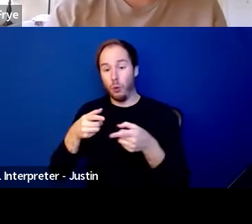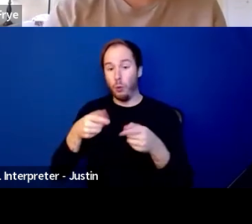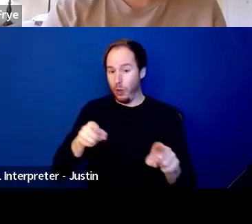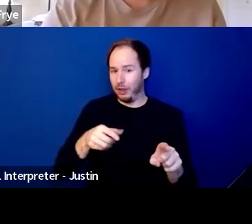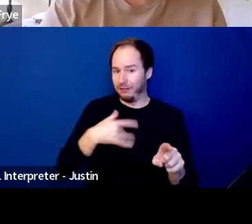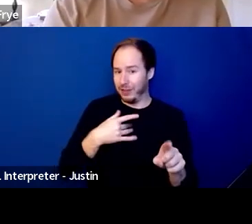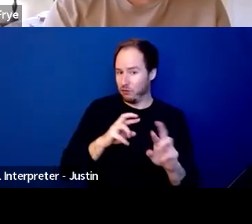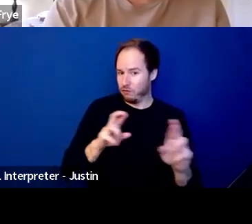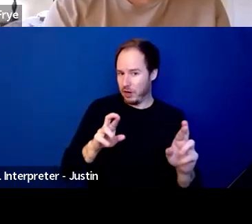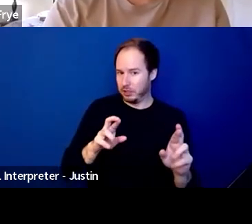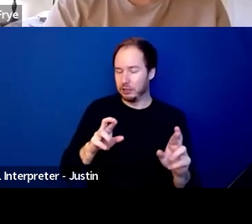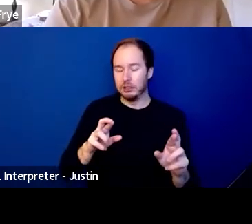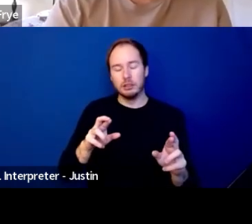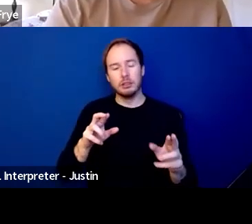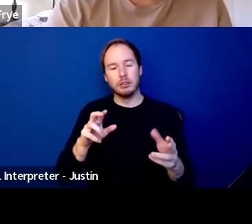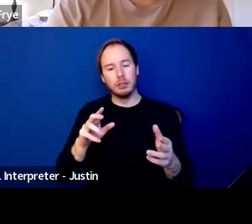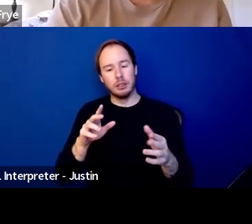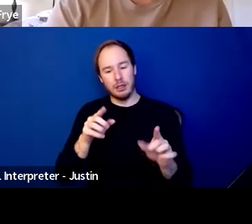Like it's all about when the member is ready.